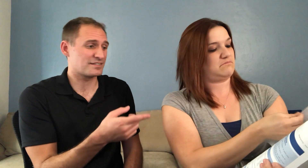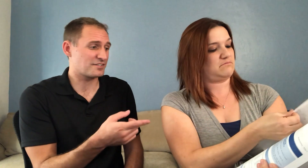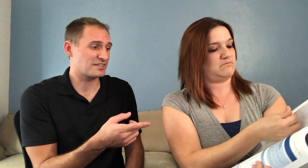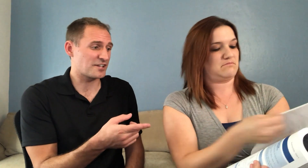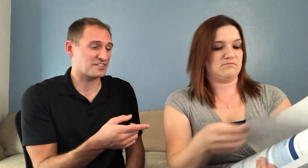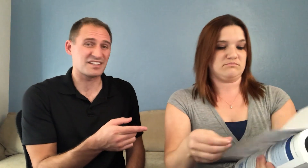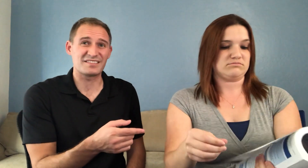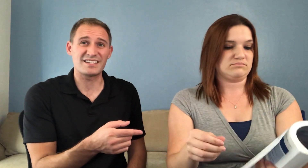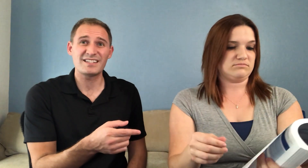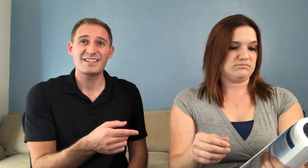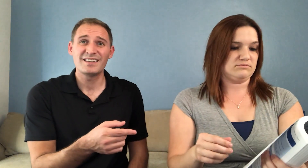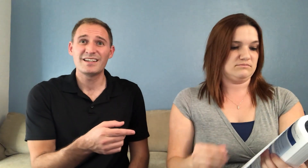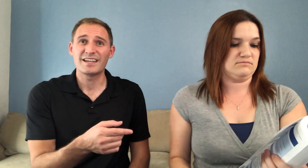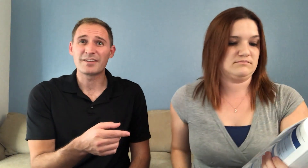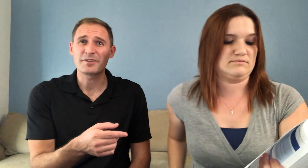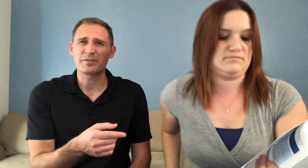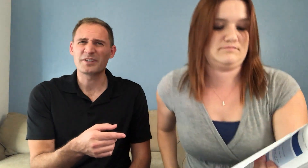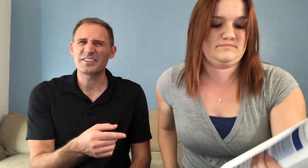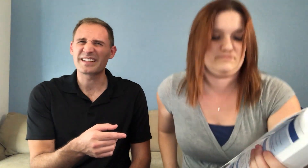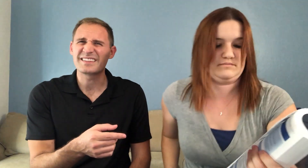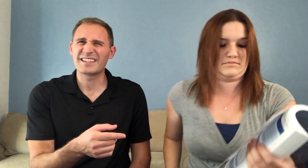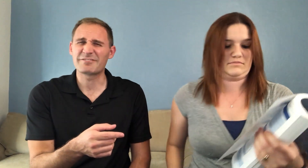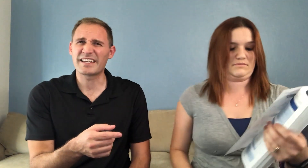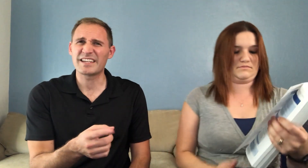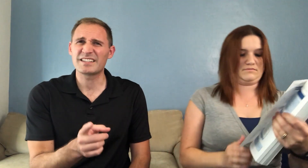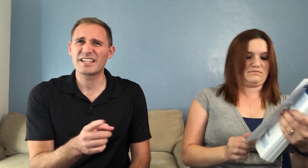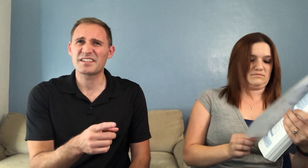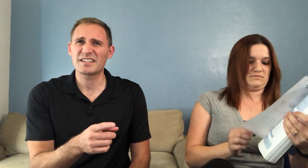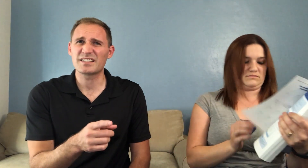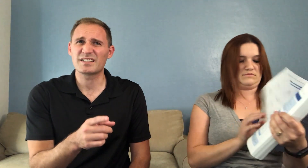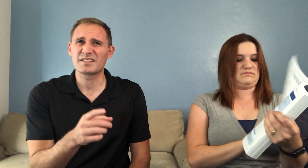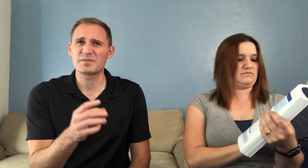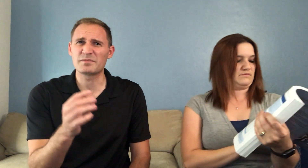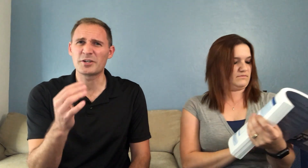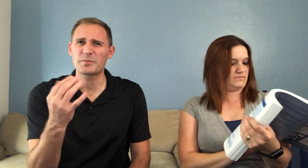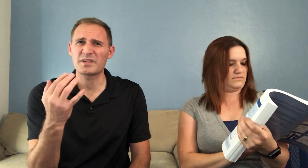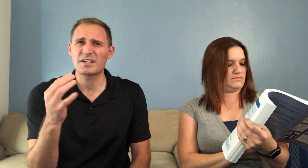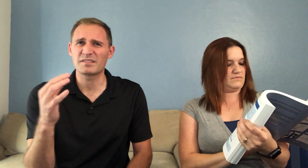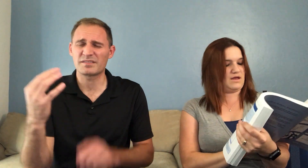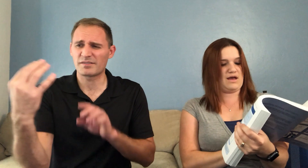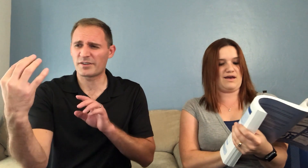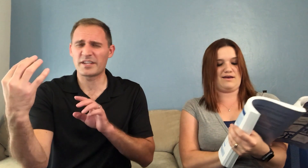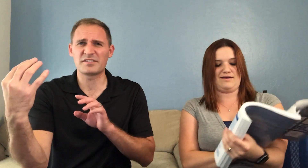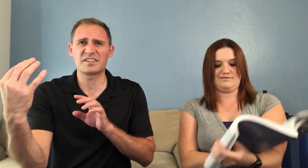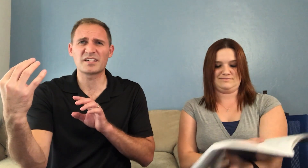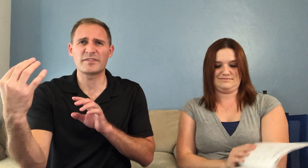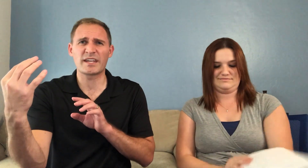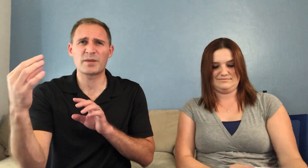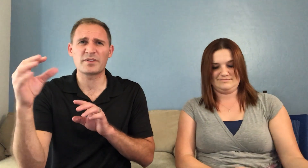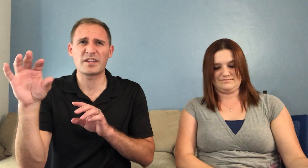certain letters like z and you're like well is a right-handed left-handed is it mirrored because are they using the selfie camera they're